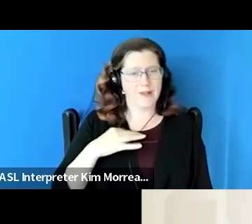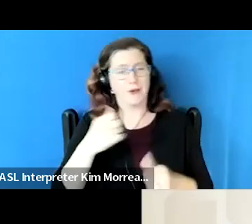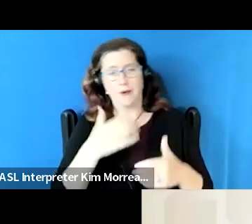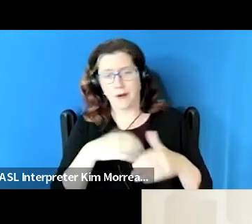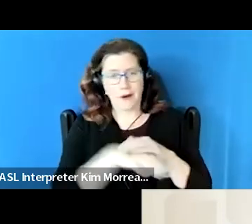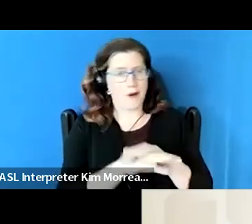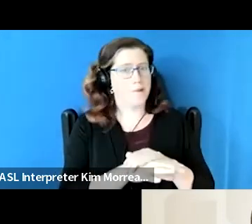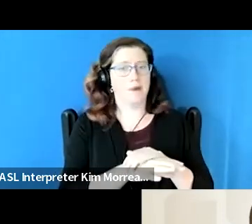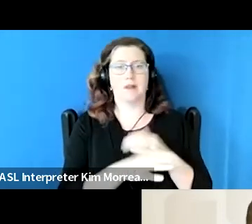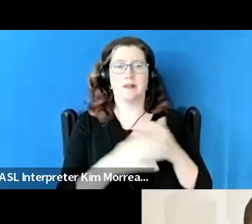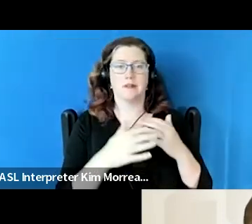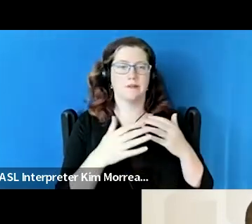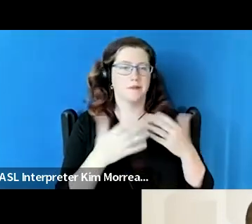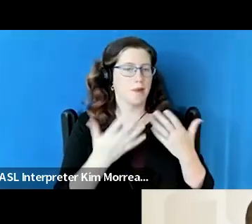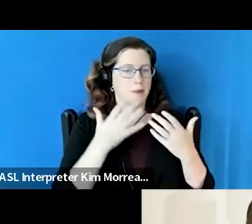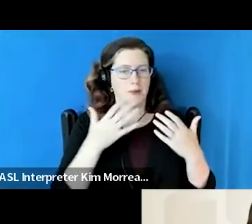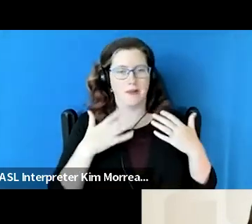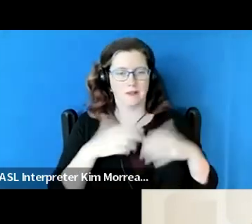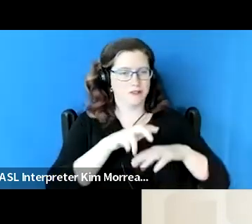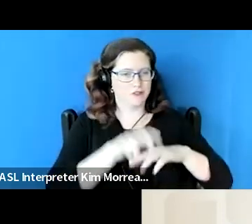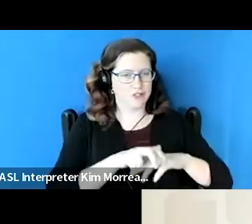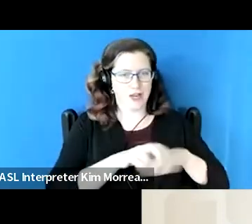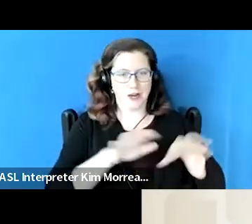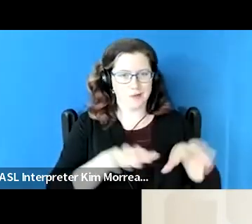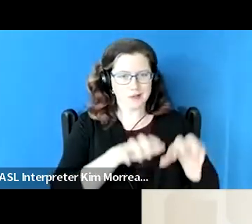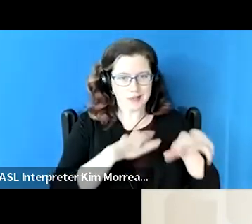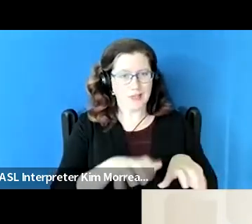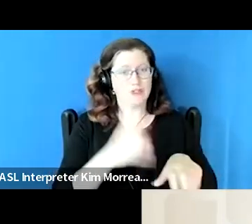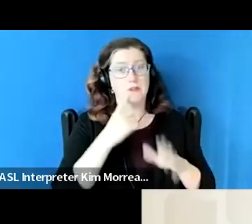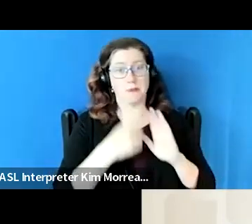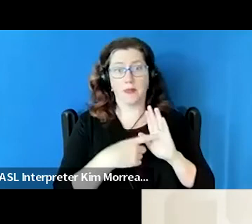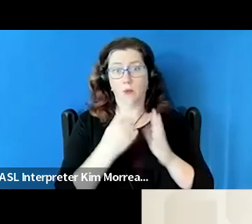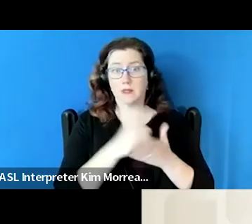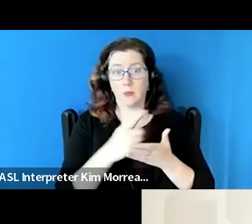a chair massage and those kinds of things, once a week, that was done in partnership